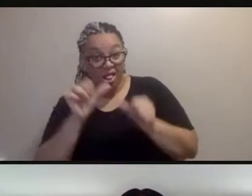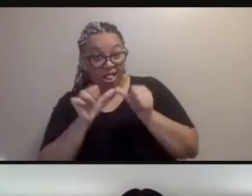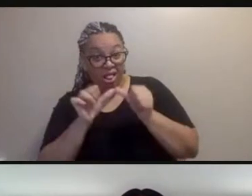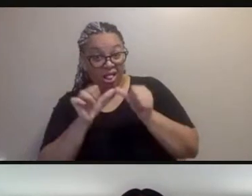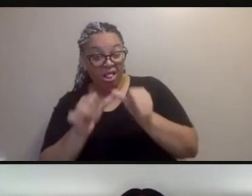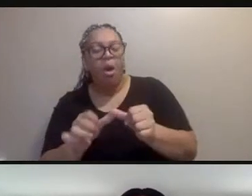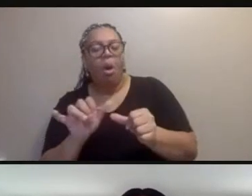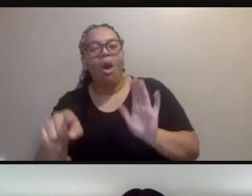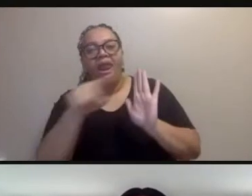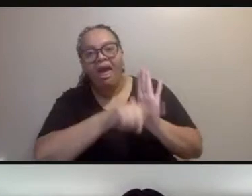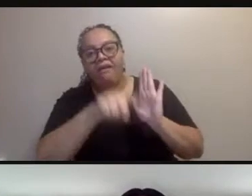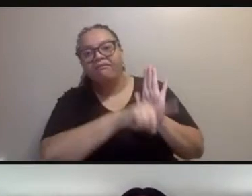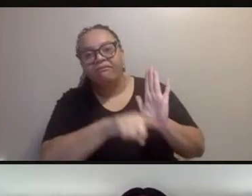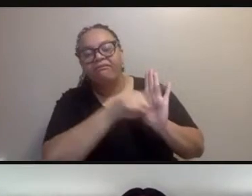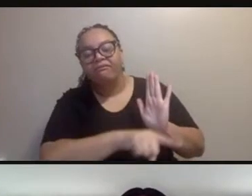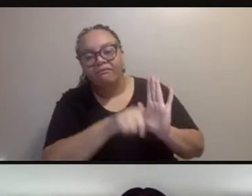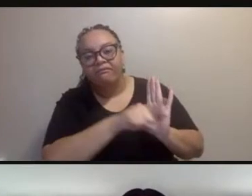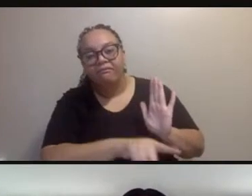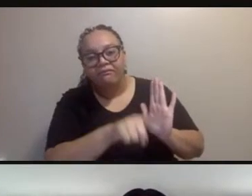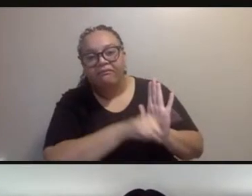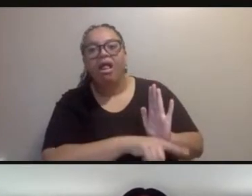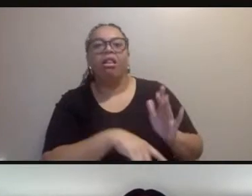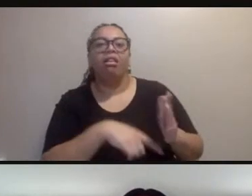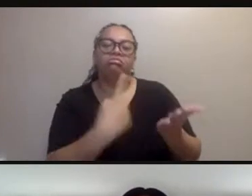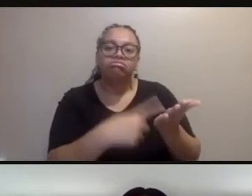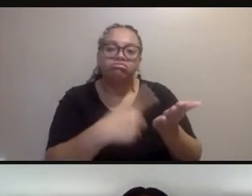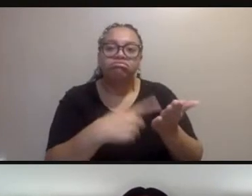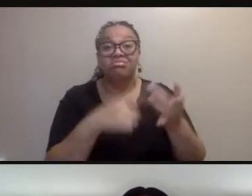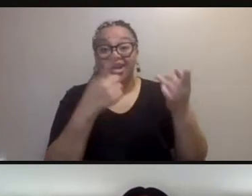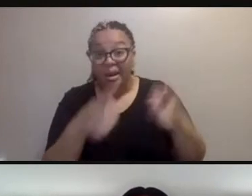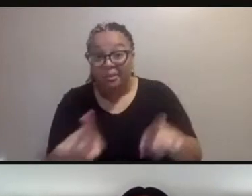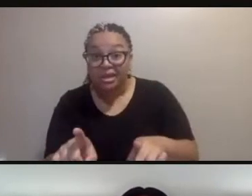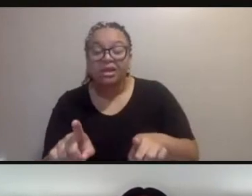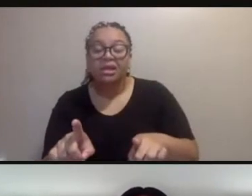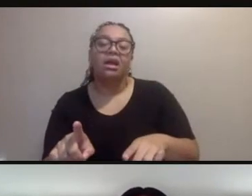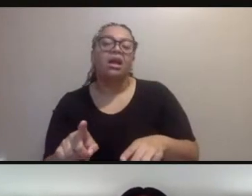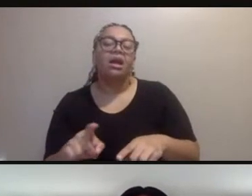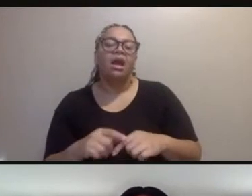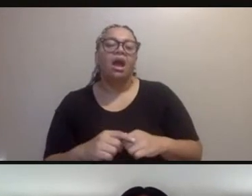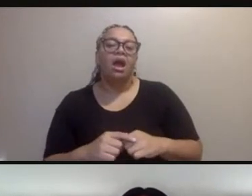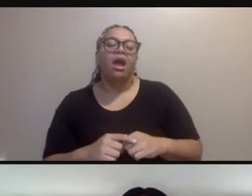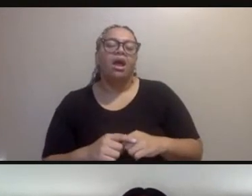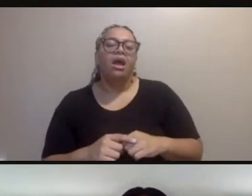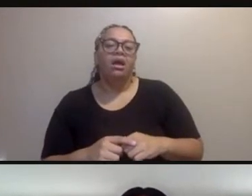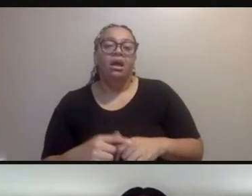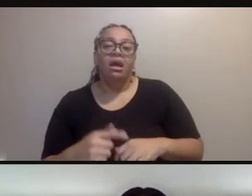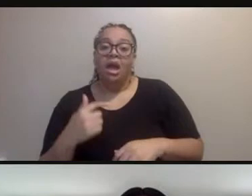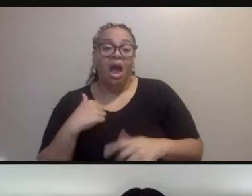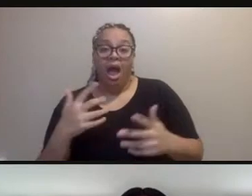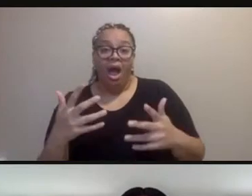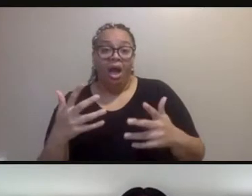BUT BEFORE ASSUMING NEGATIVE